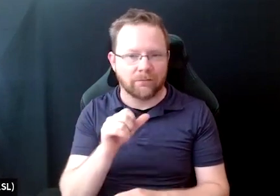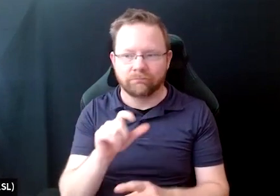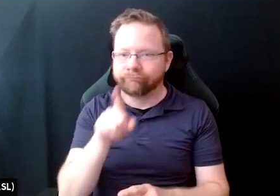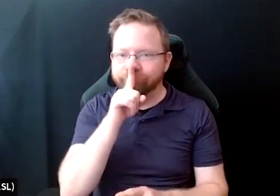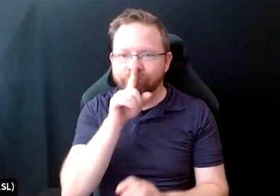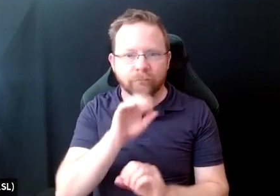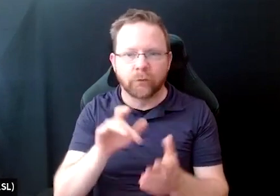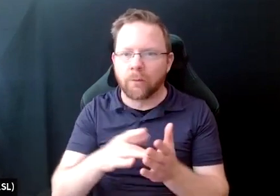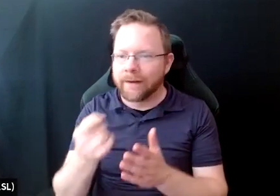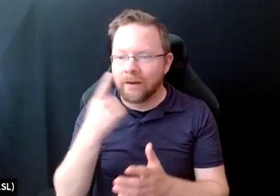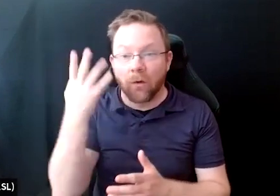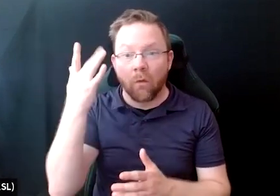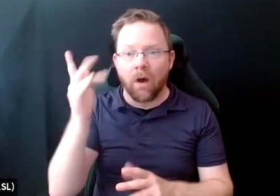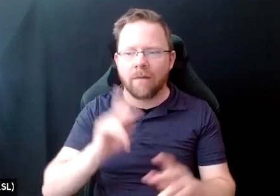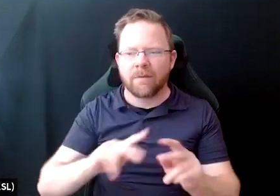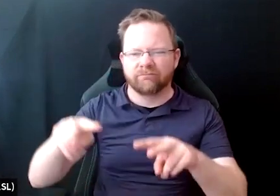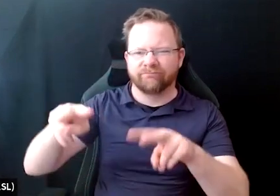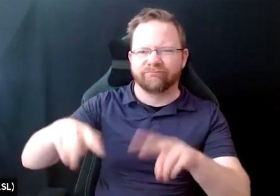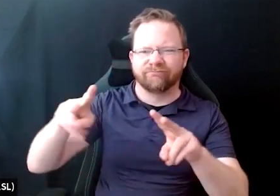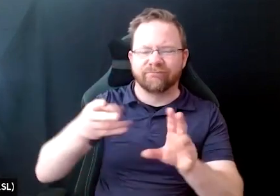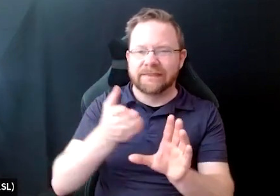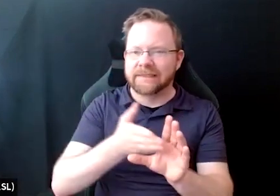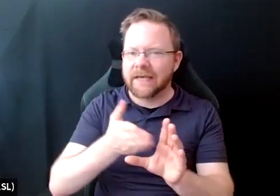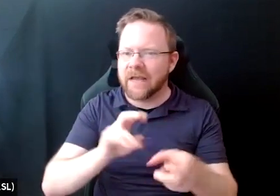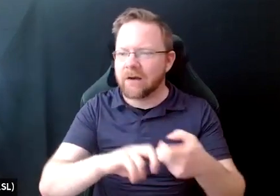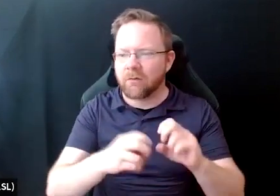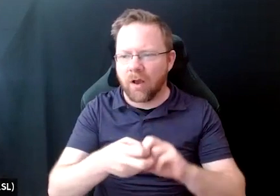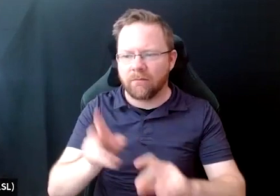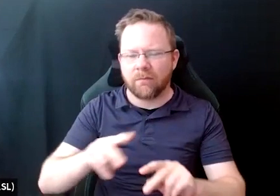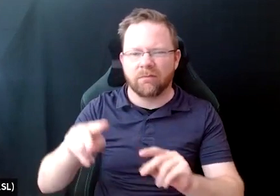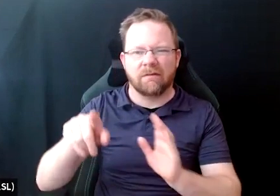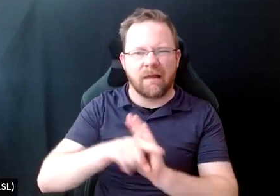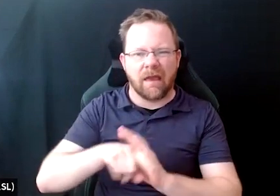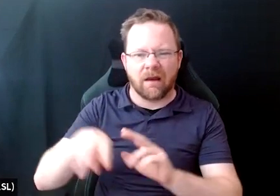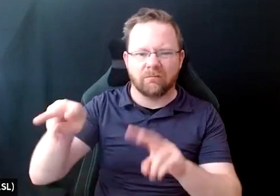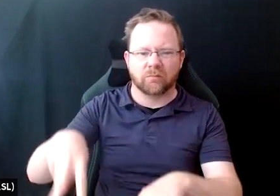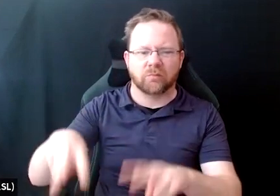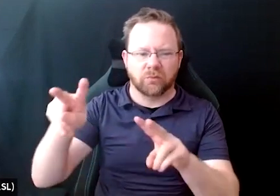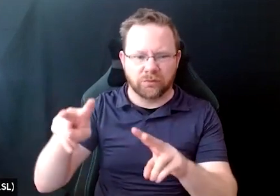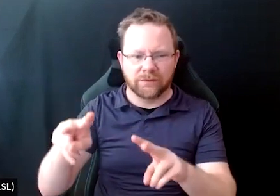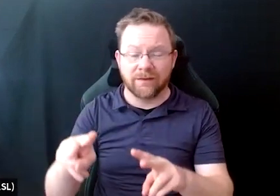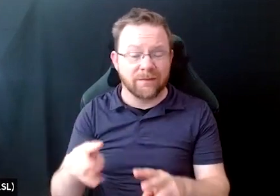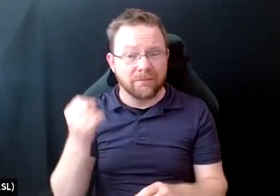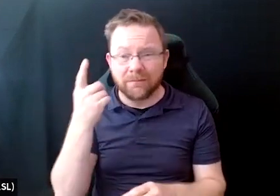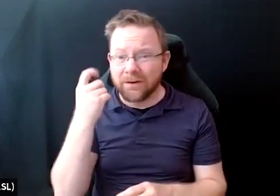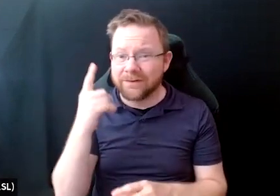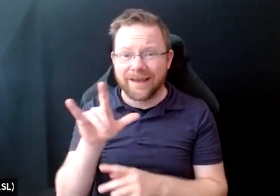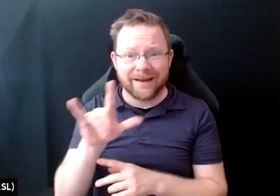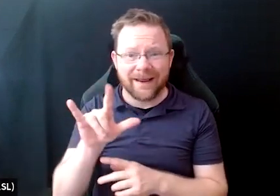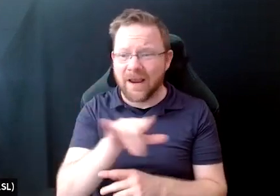There is a lot of stigma about psychiatric conditions broadly. This does not make the airline industry safer in my personal opinion.